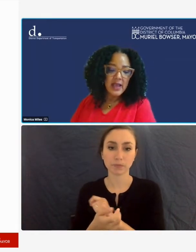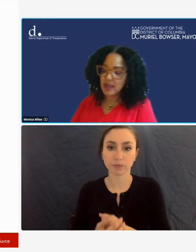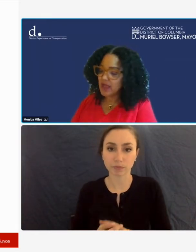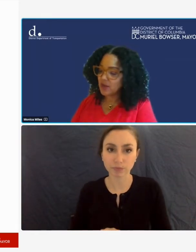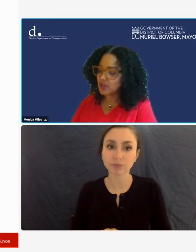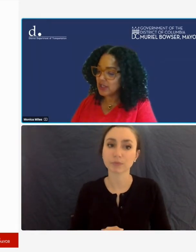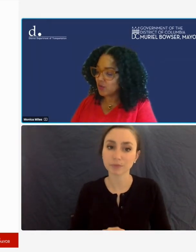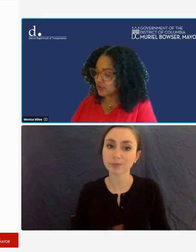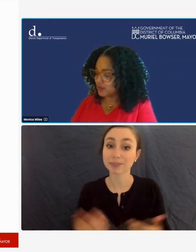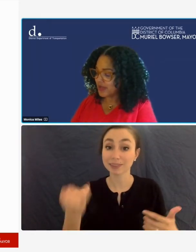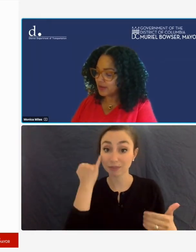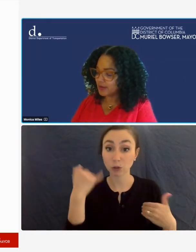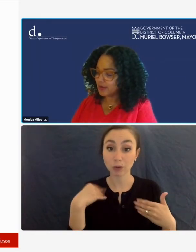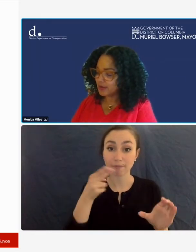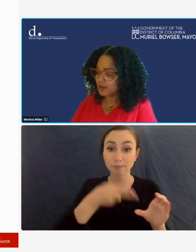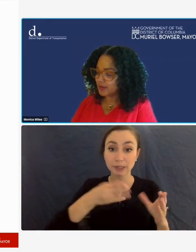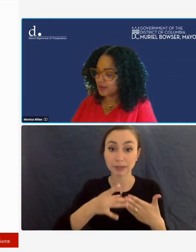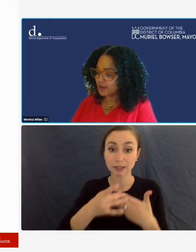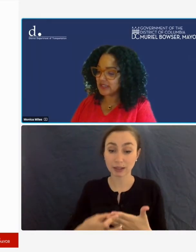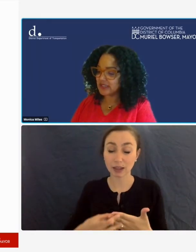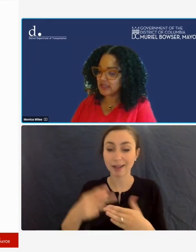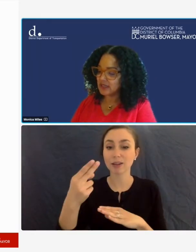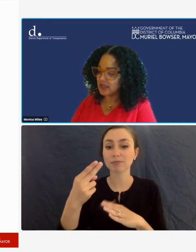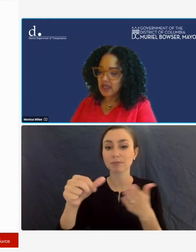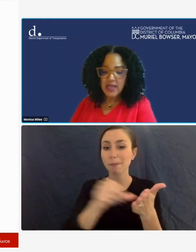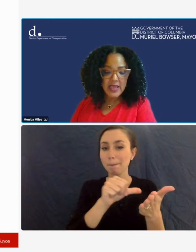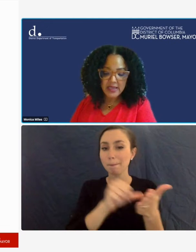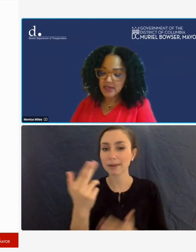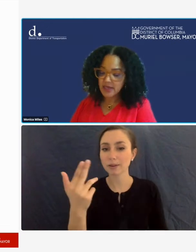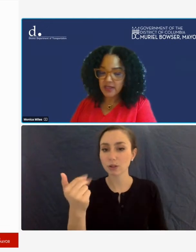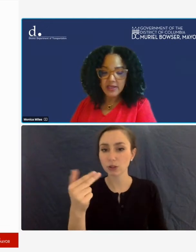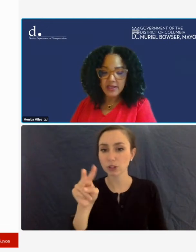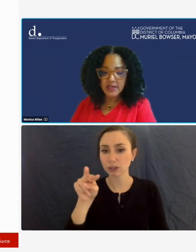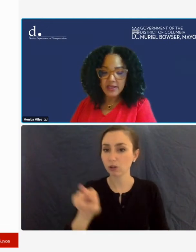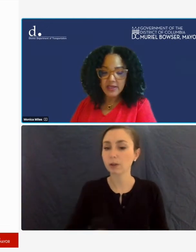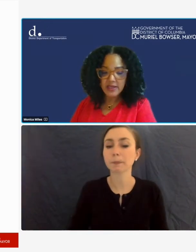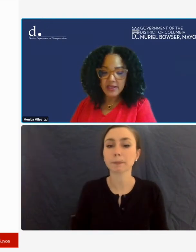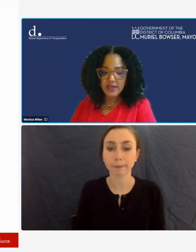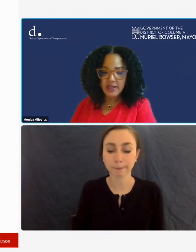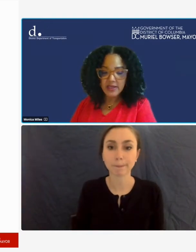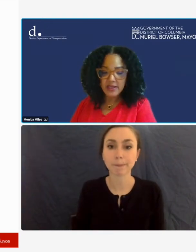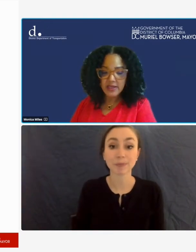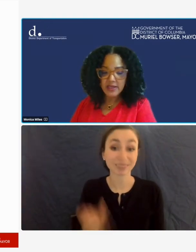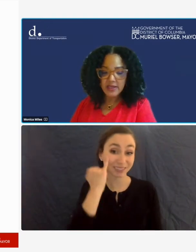i want i want you to turn to page 13 and if you don't have it handy just write this down on a